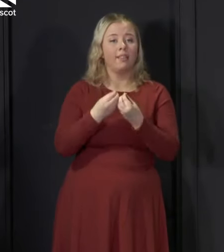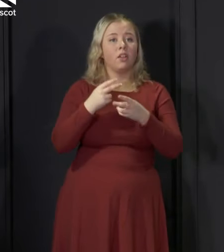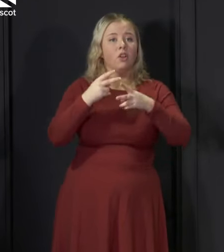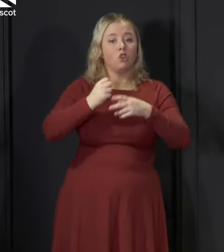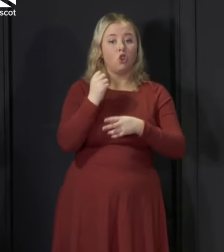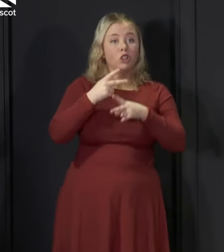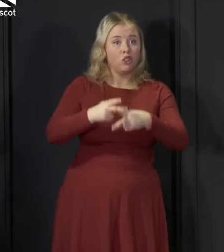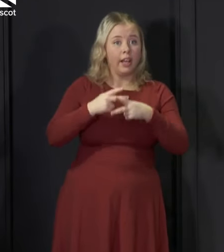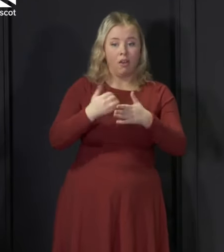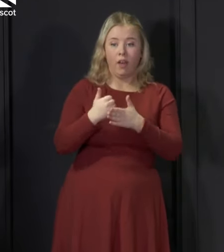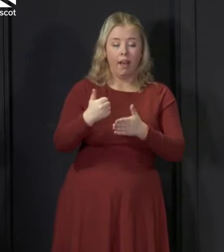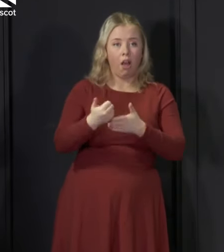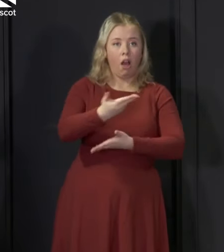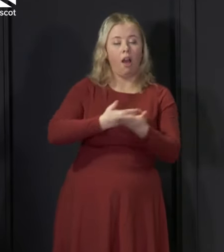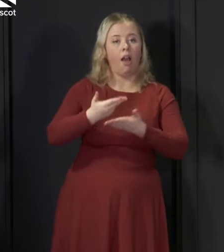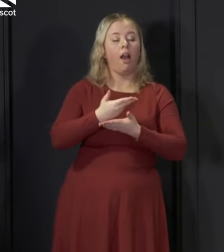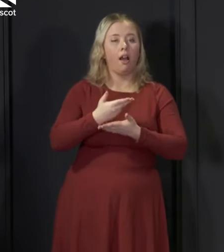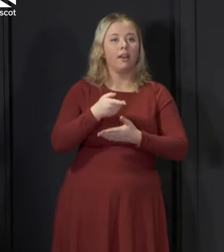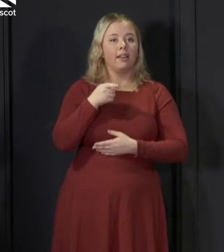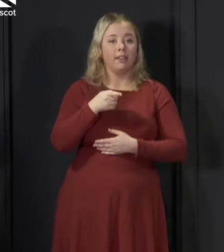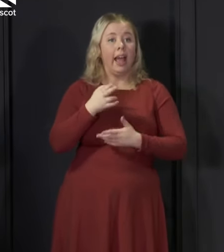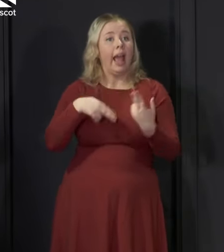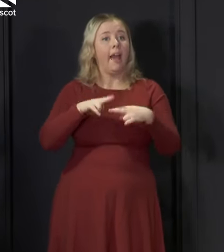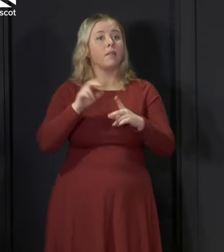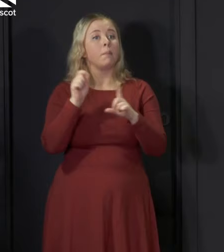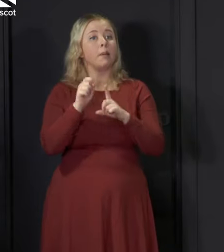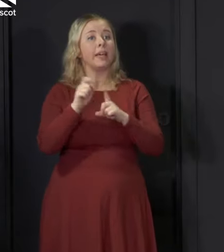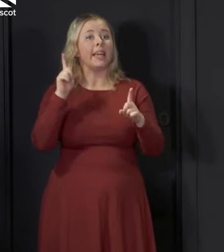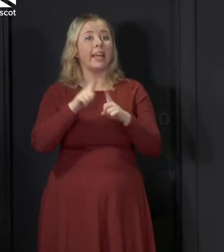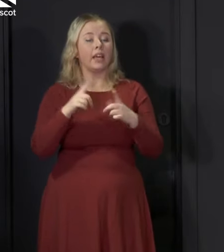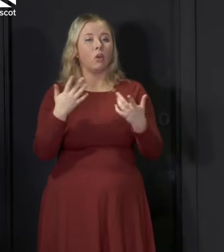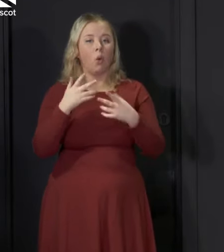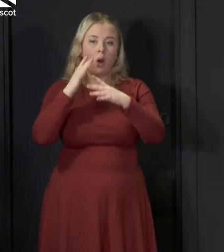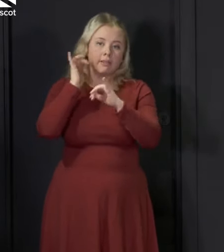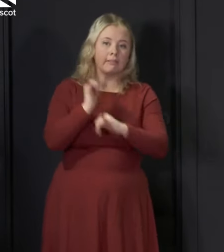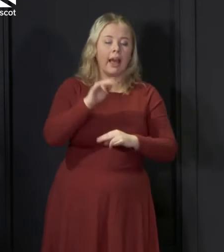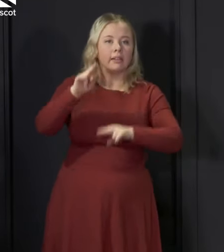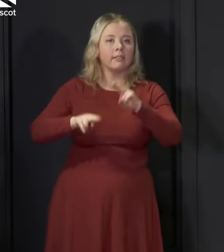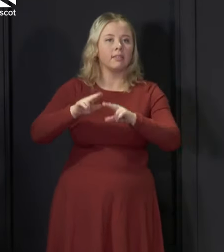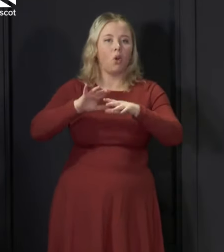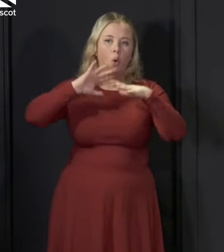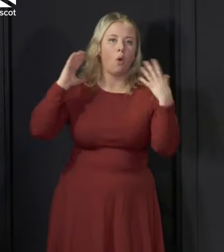represents the care homes sector. So whether it's PPE, testing, the overall financial position